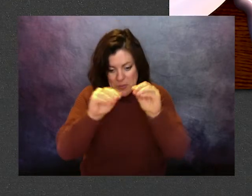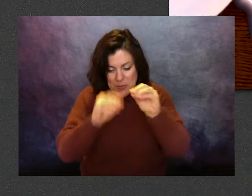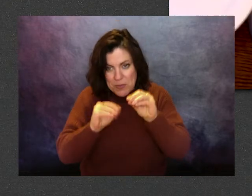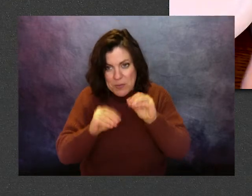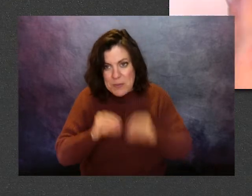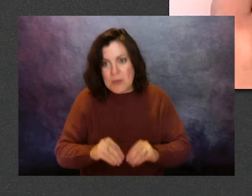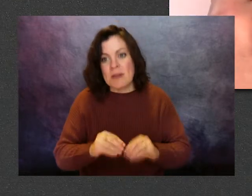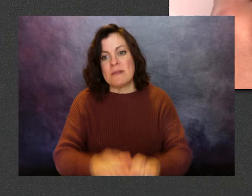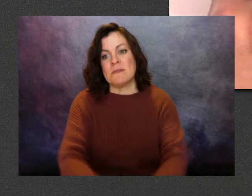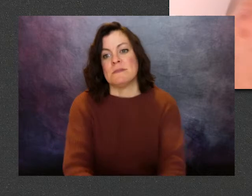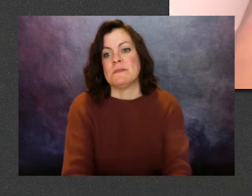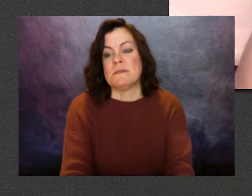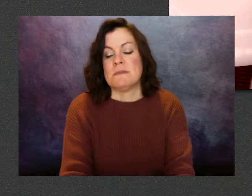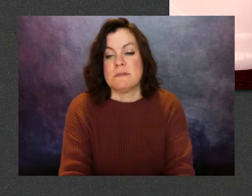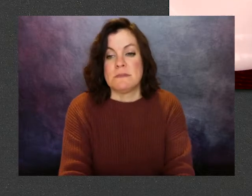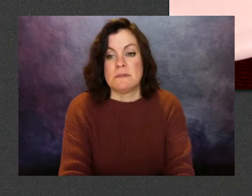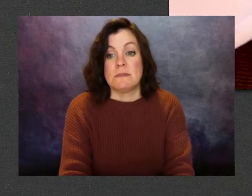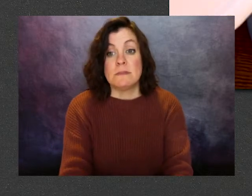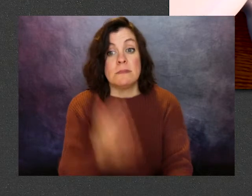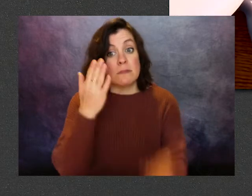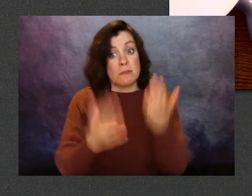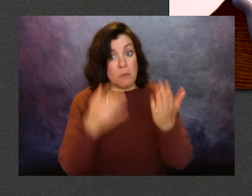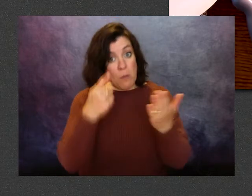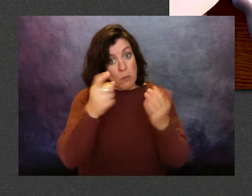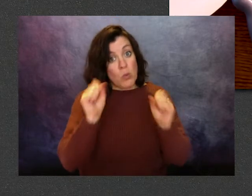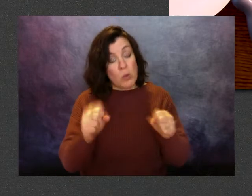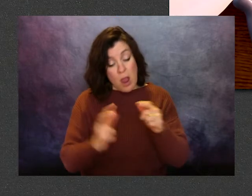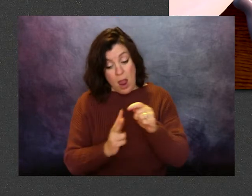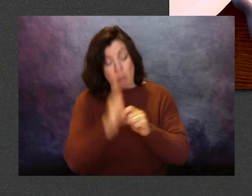You might be able to cut or you might need your grown up help you with that part.